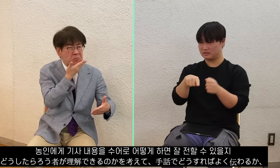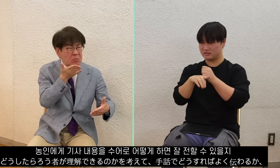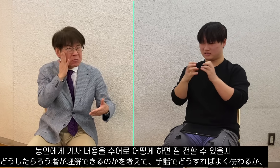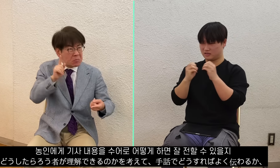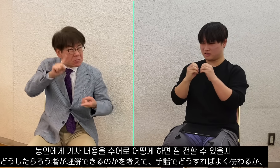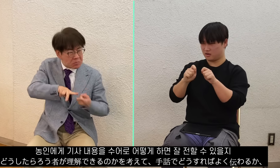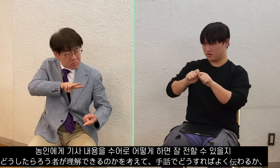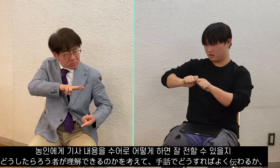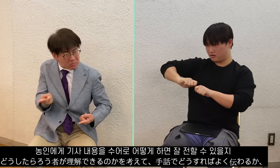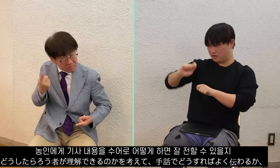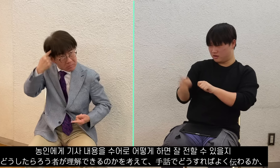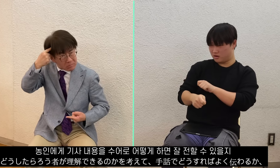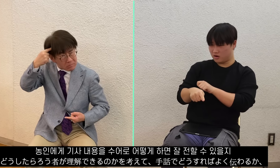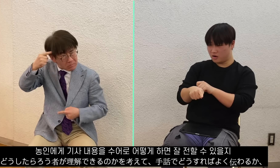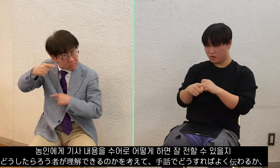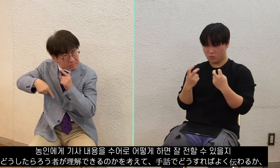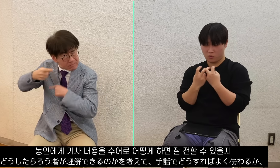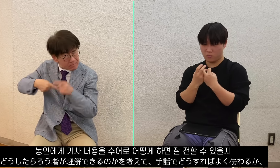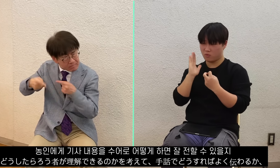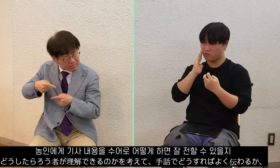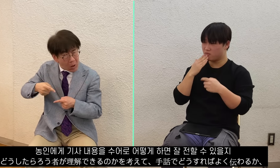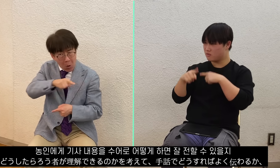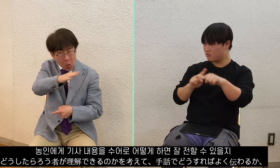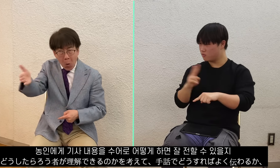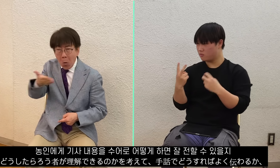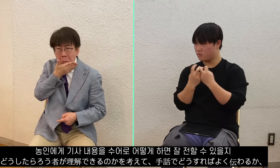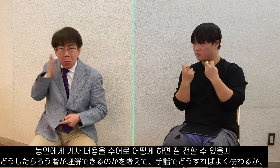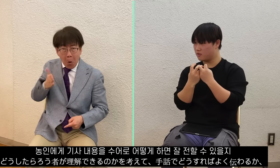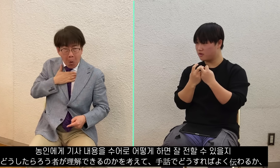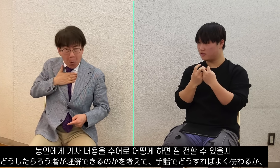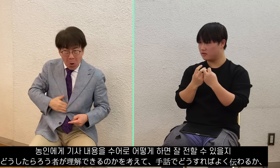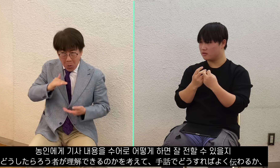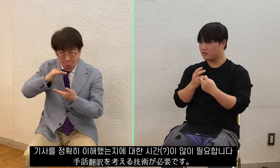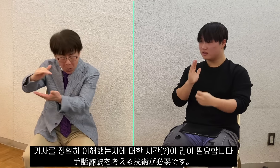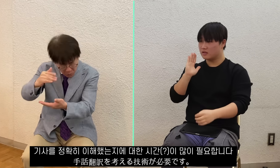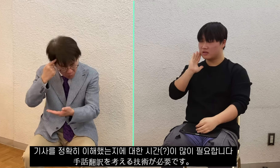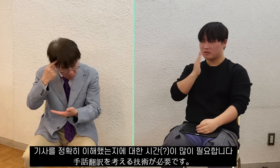it takes a lot of time (?) to understand how to convey the article content to deaf in sign language,